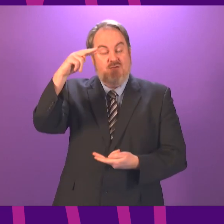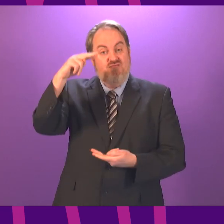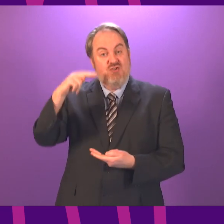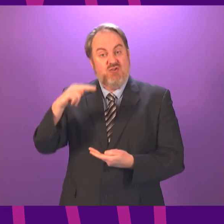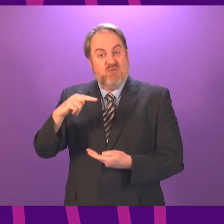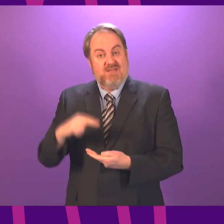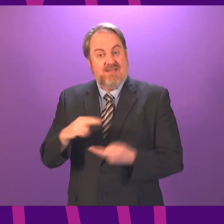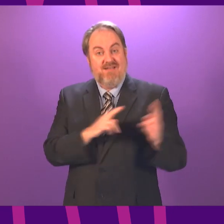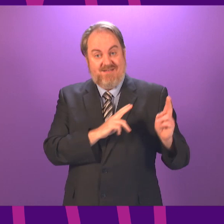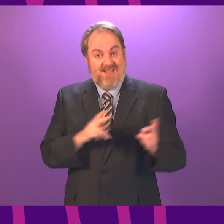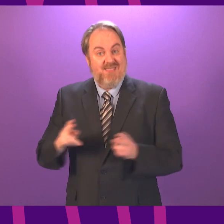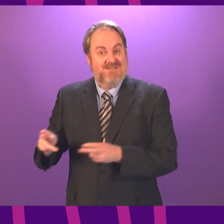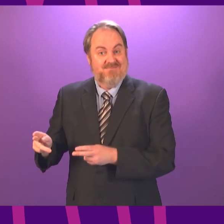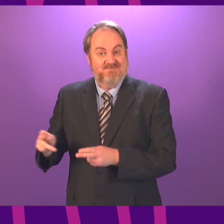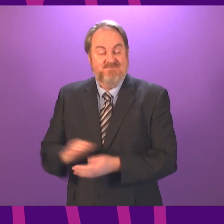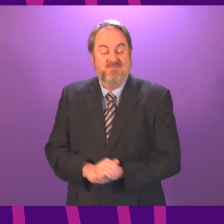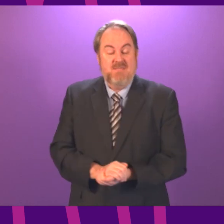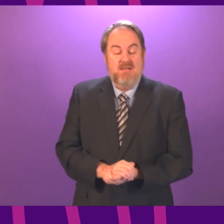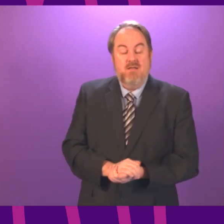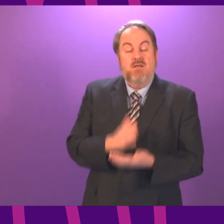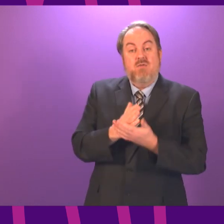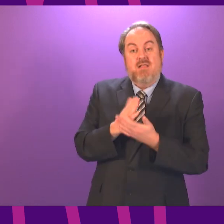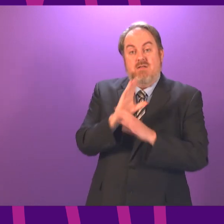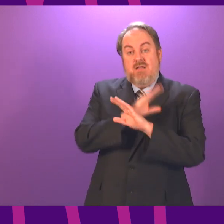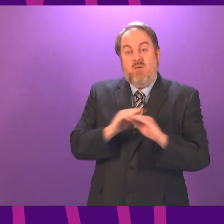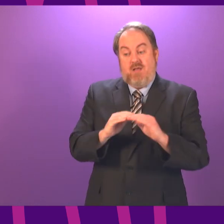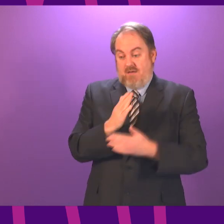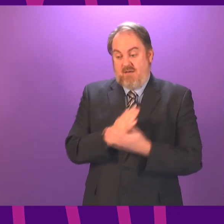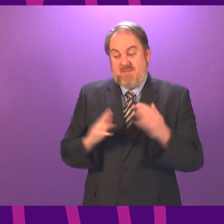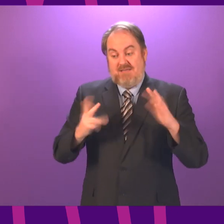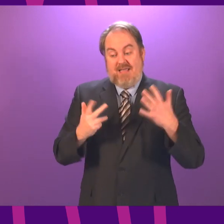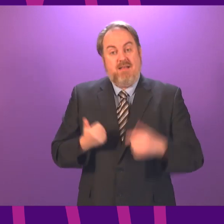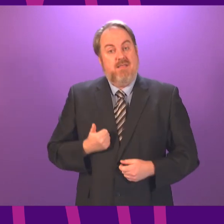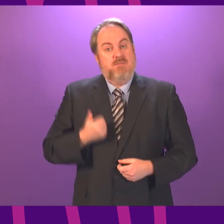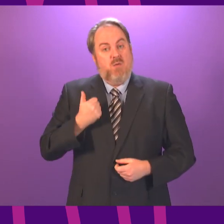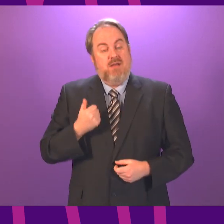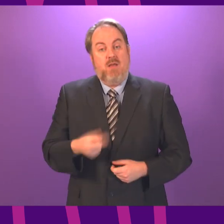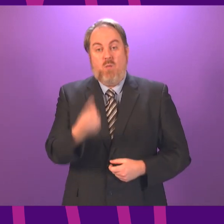On the vaccination programme more generally, I can report that, as of 8.30 this morning,